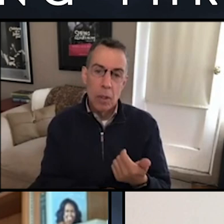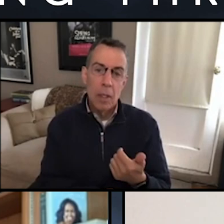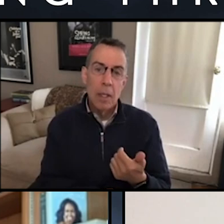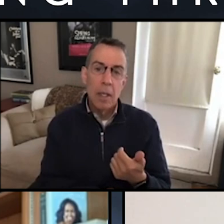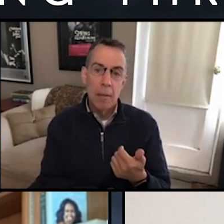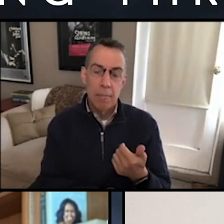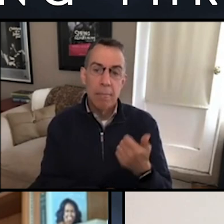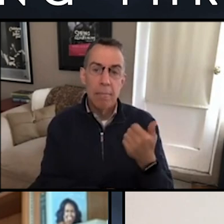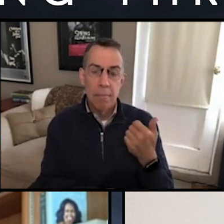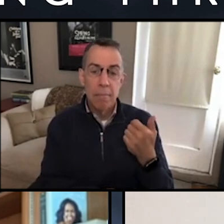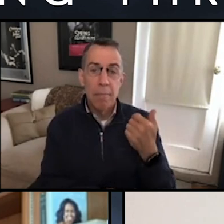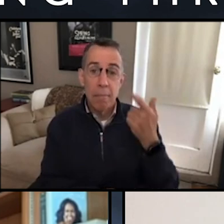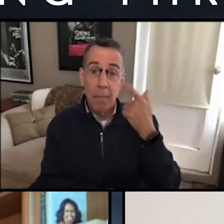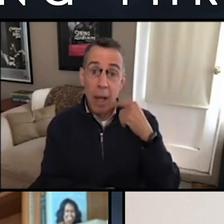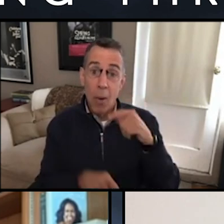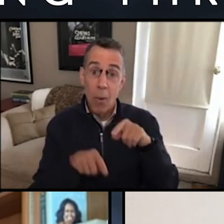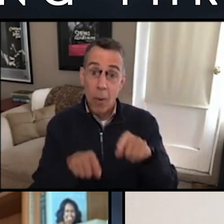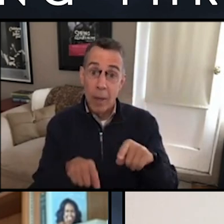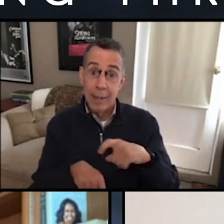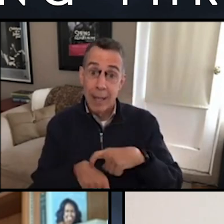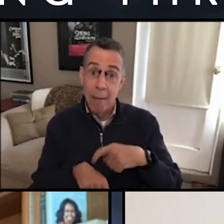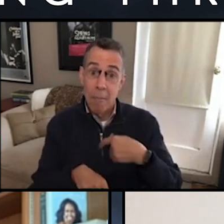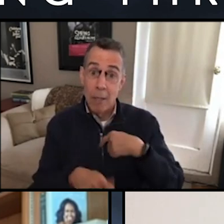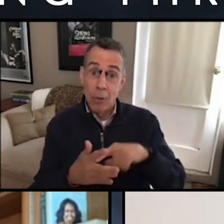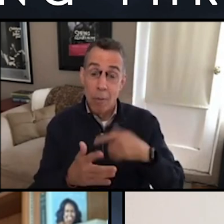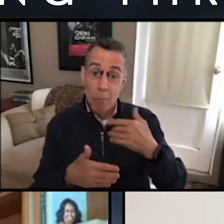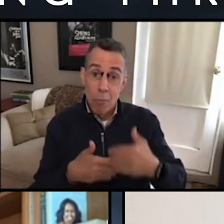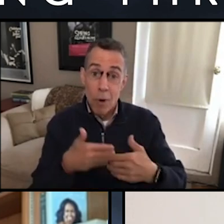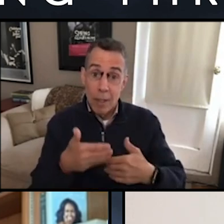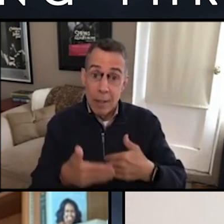because at the time that I started this process of making the film, I'd still